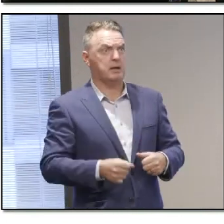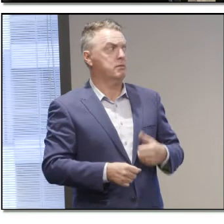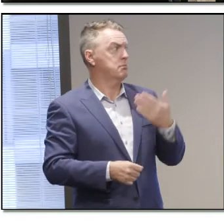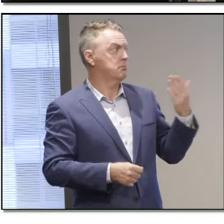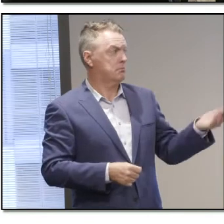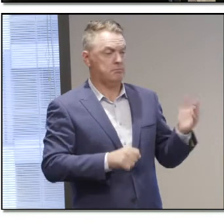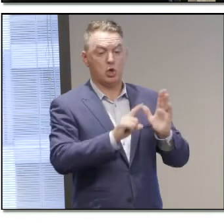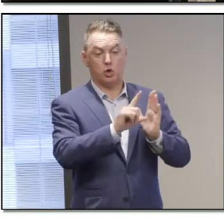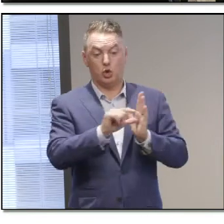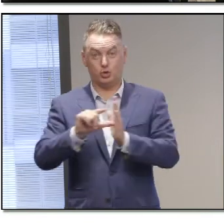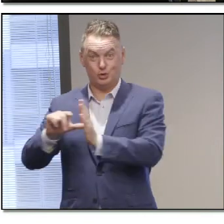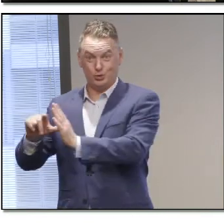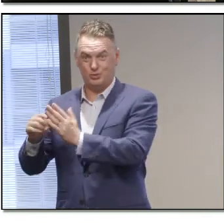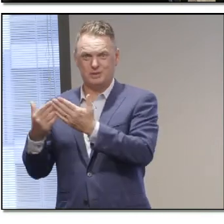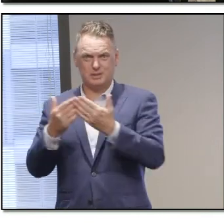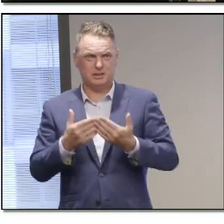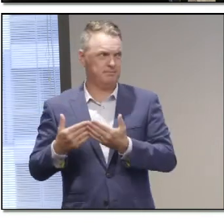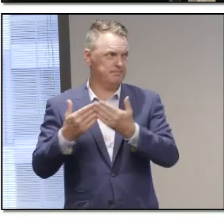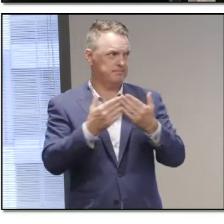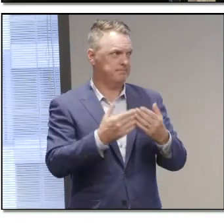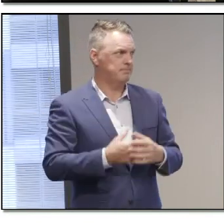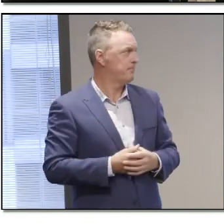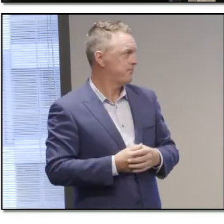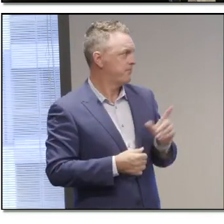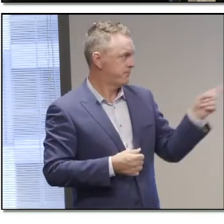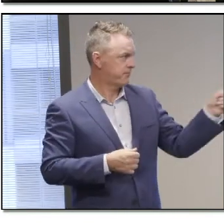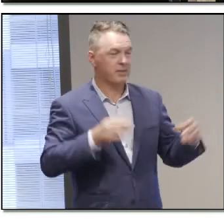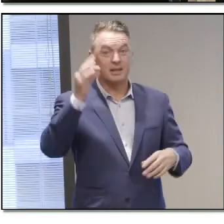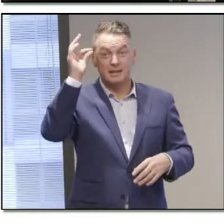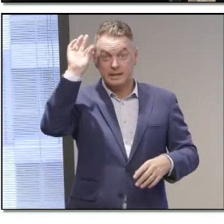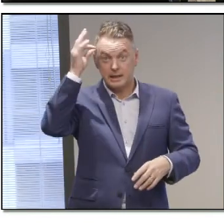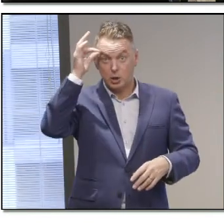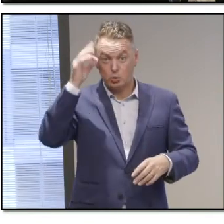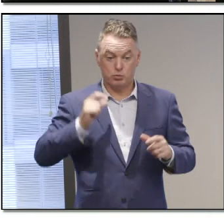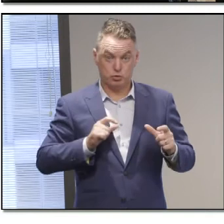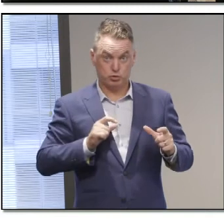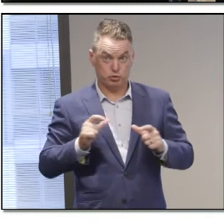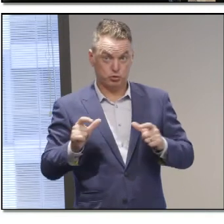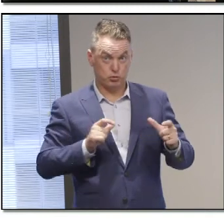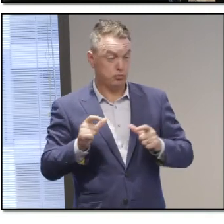study. The yellow here are the controls at the top kids who didn't have asthma.